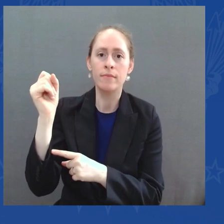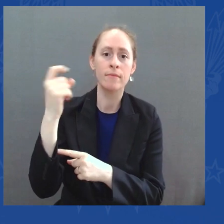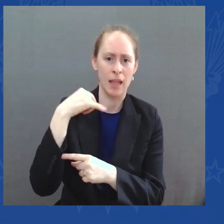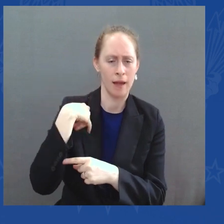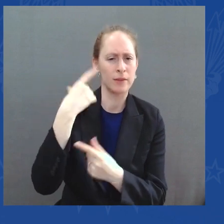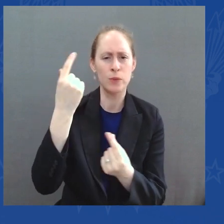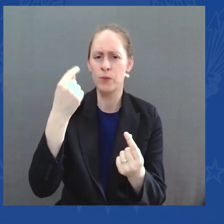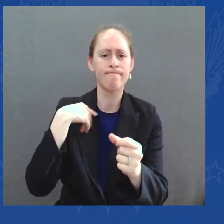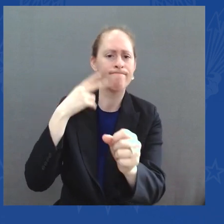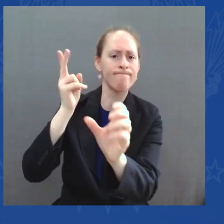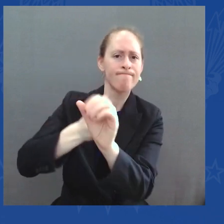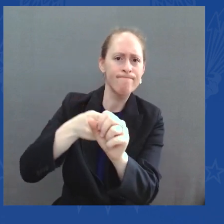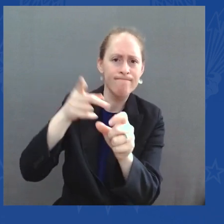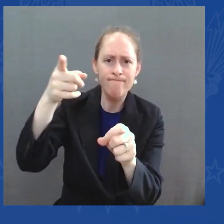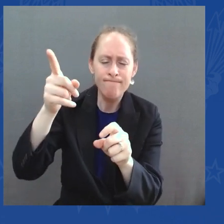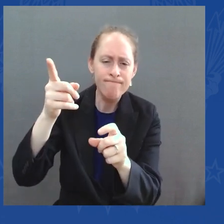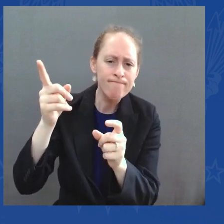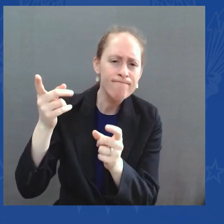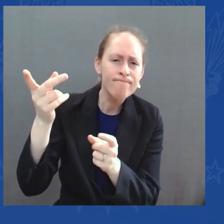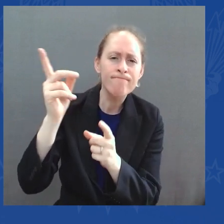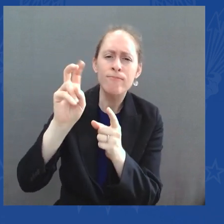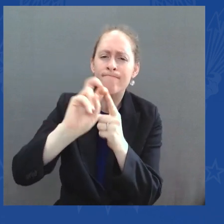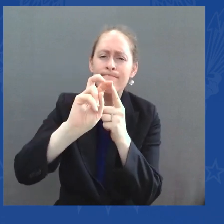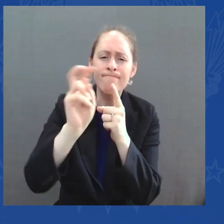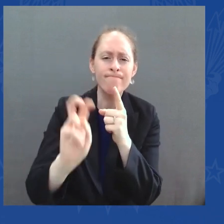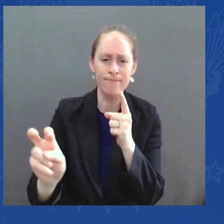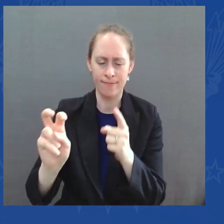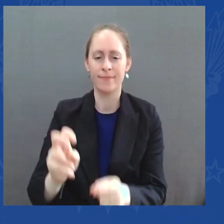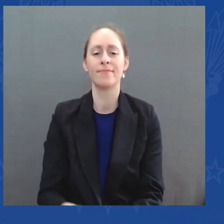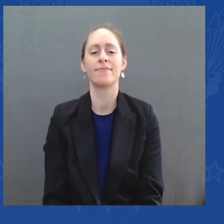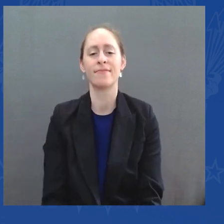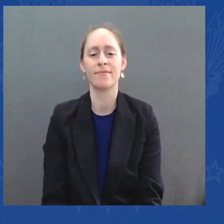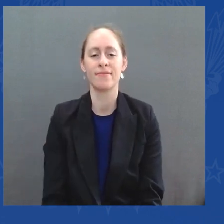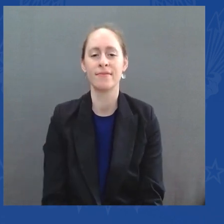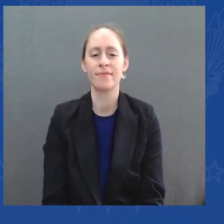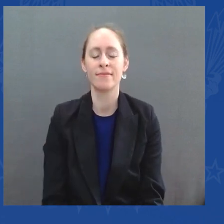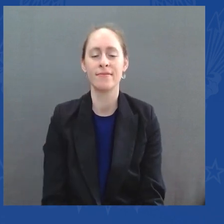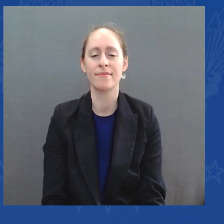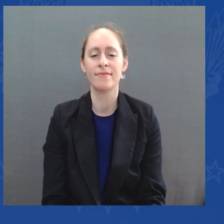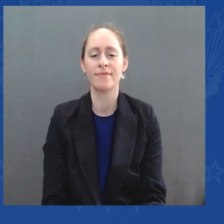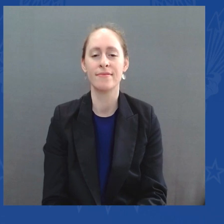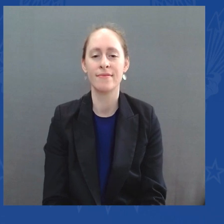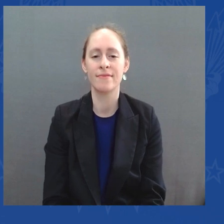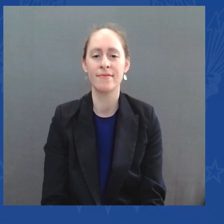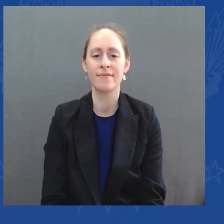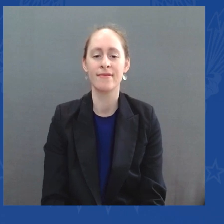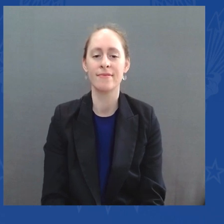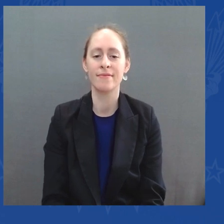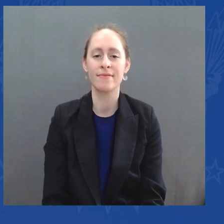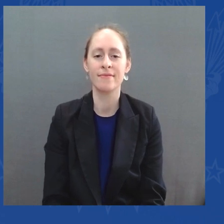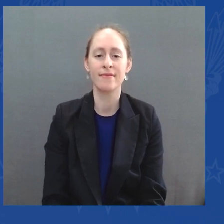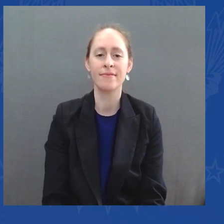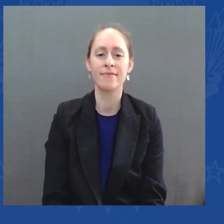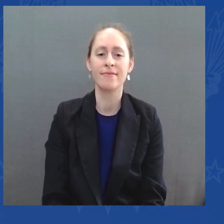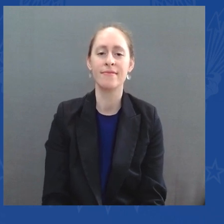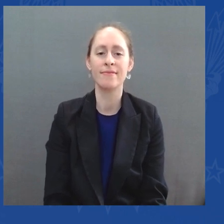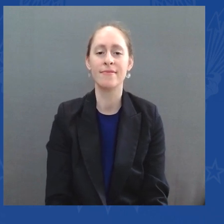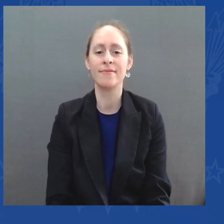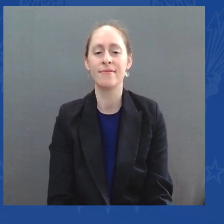and -- and we -- he was -- his handle was "Big 10". And I remember every -- all the trucks stops were being blockaded